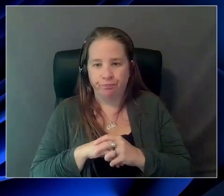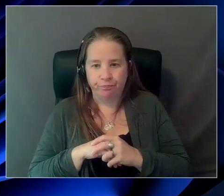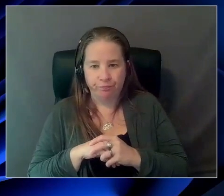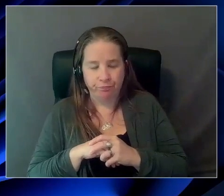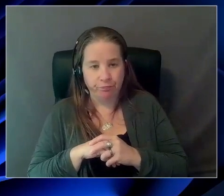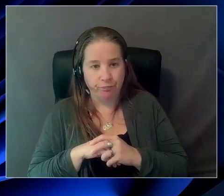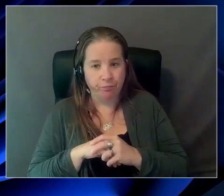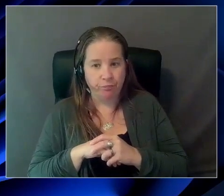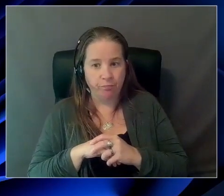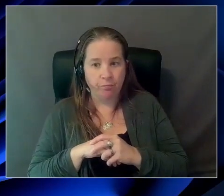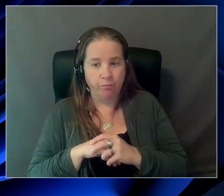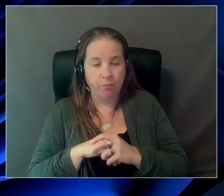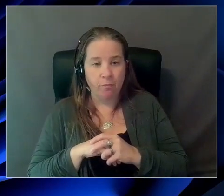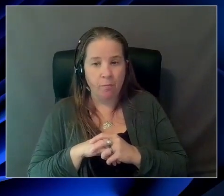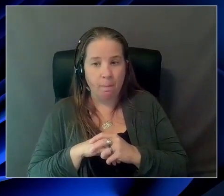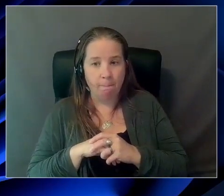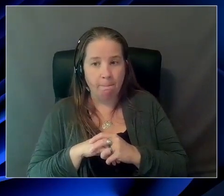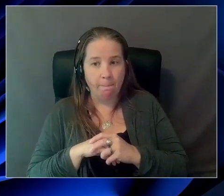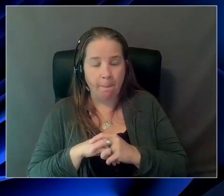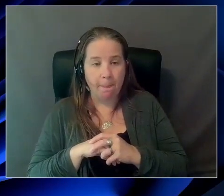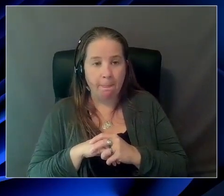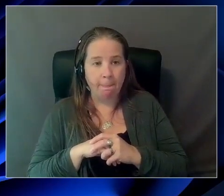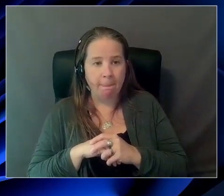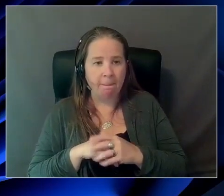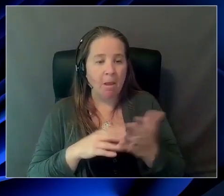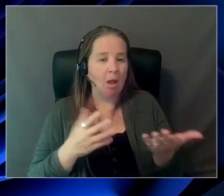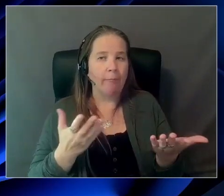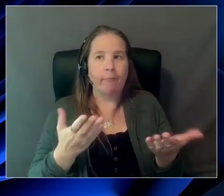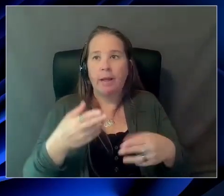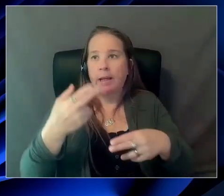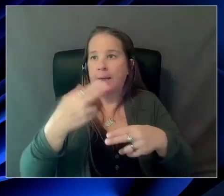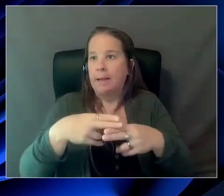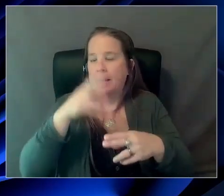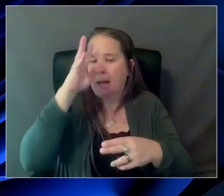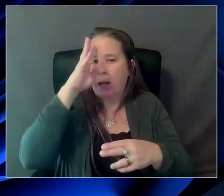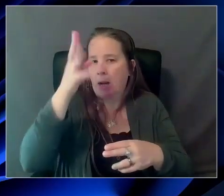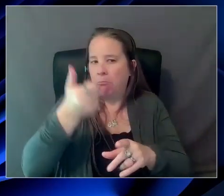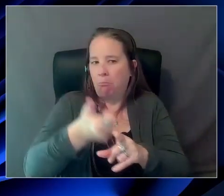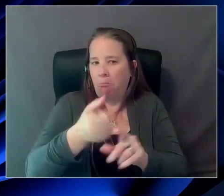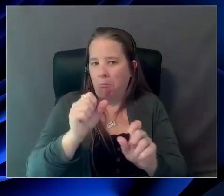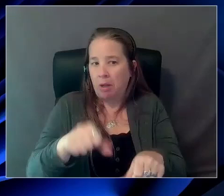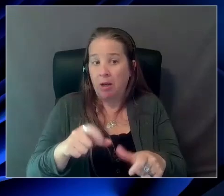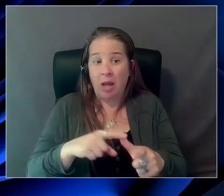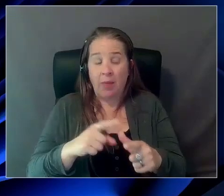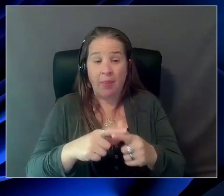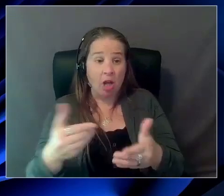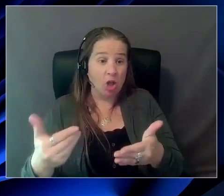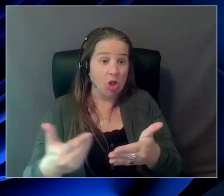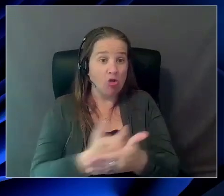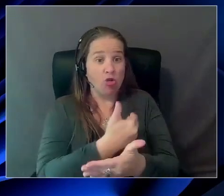let's give it a name. Whatever the name you want to Give. The new ribbon is new